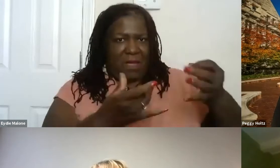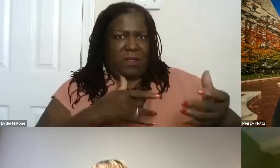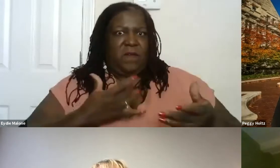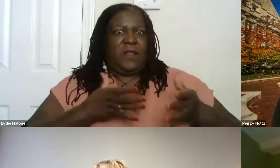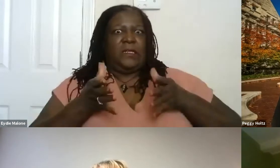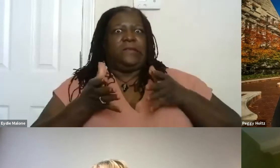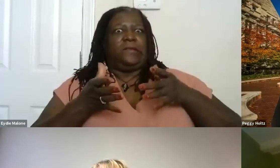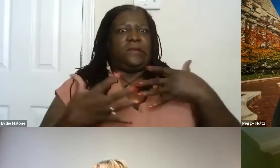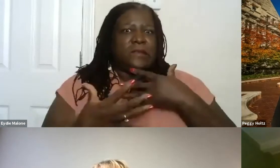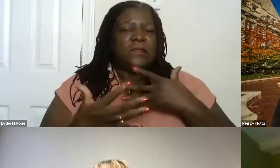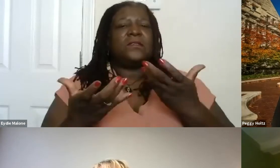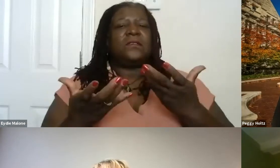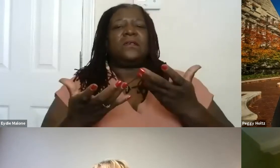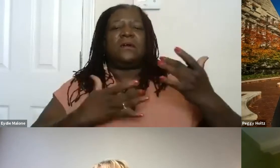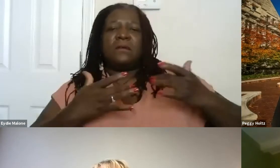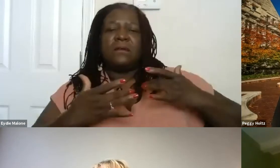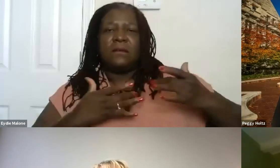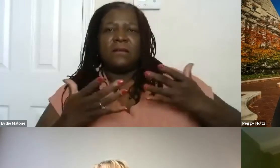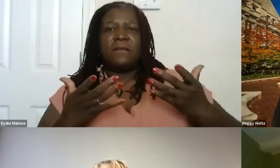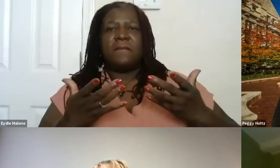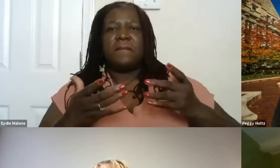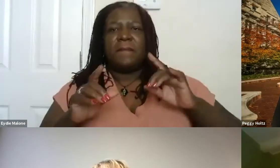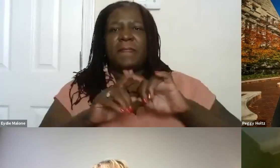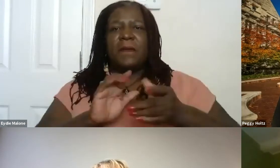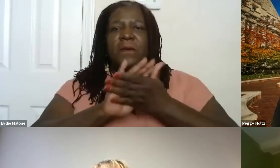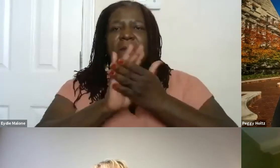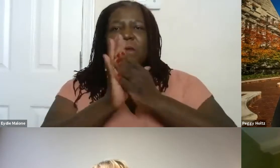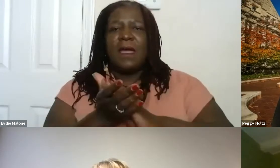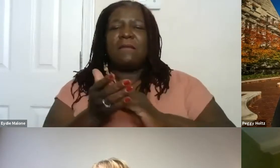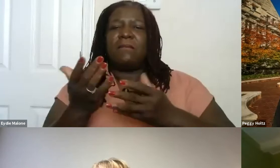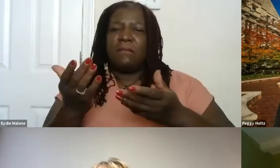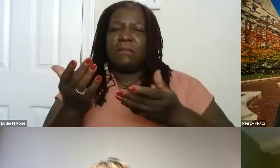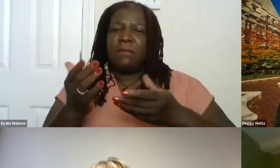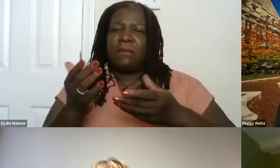losses were incurred, we kind of kept her in a bubble. She was homeschooled from August